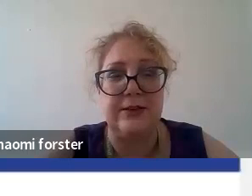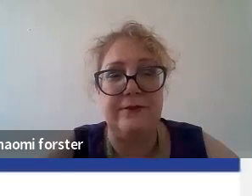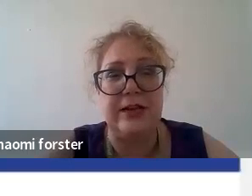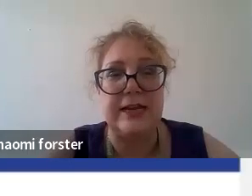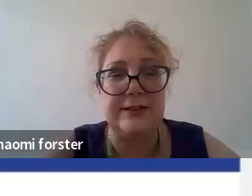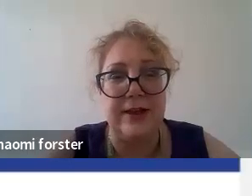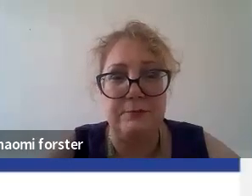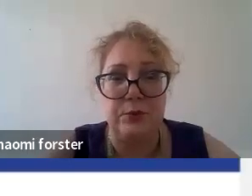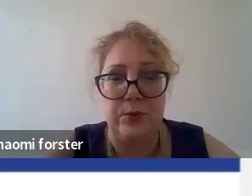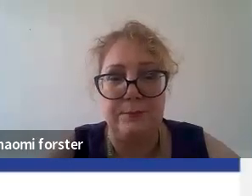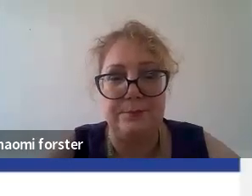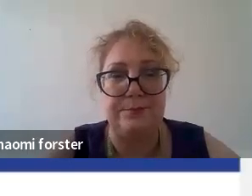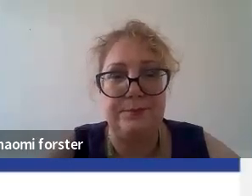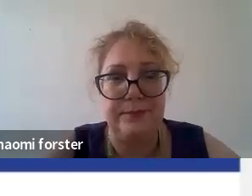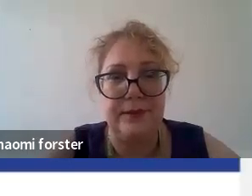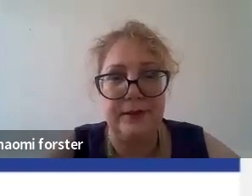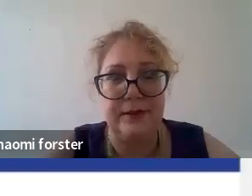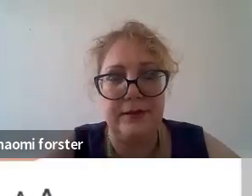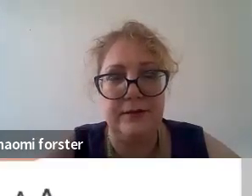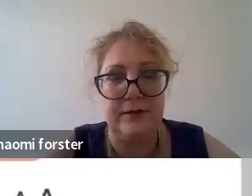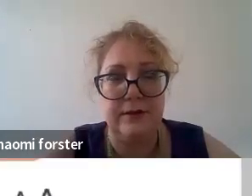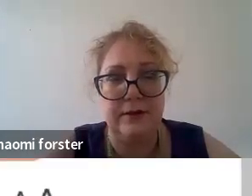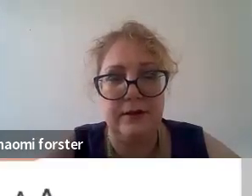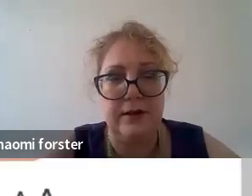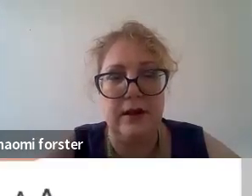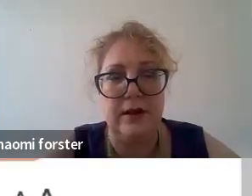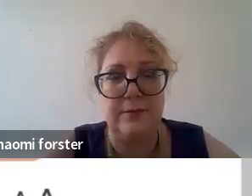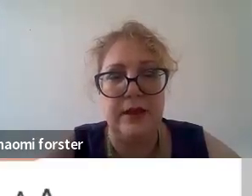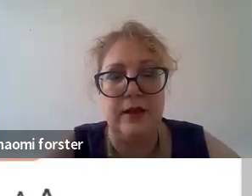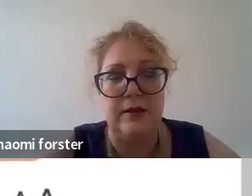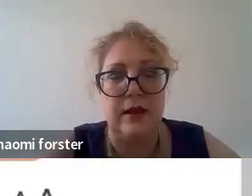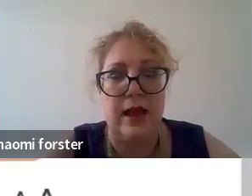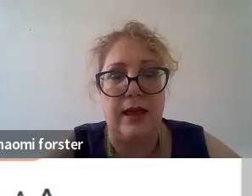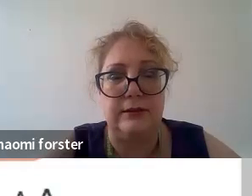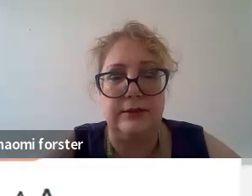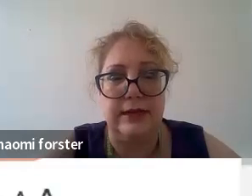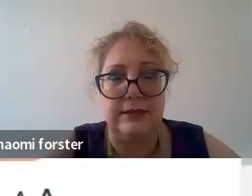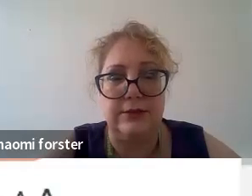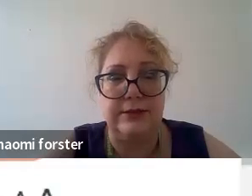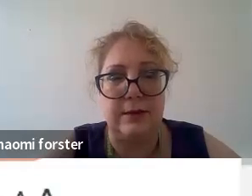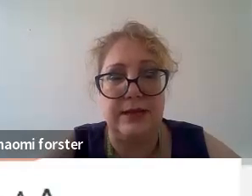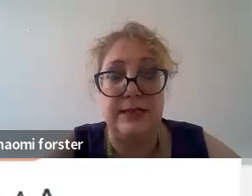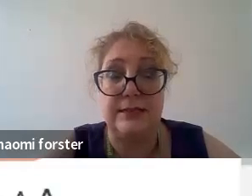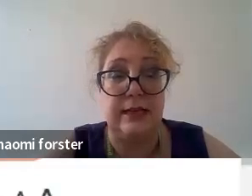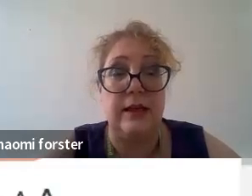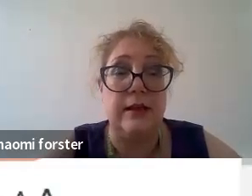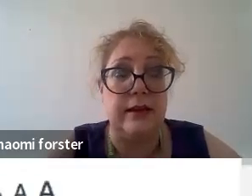So if you click into 5.1 and into sound based testing.